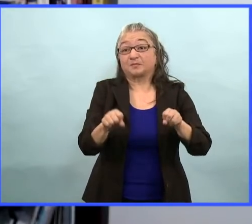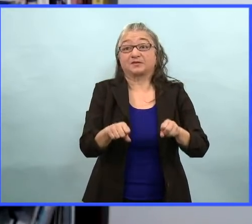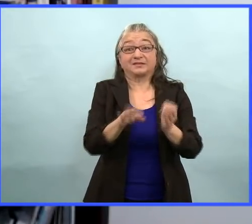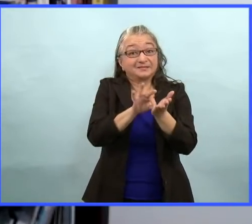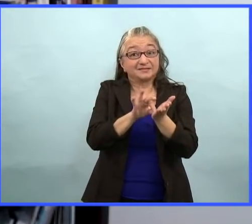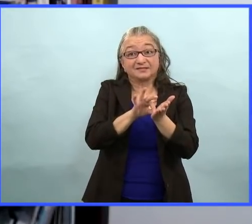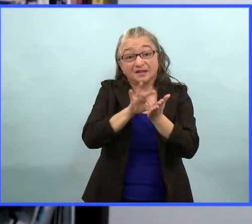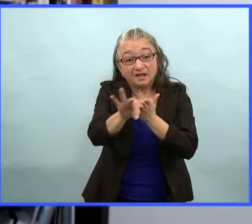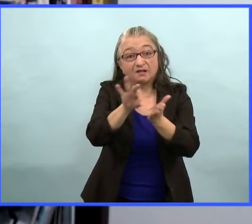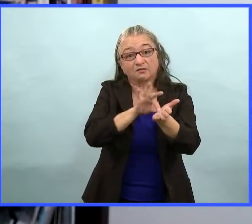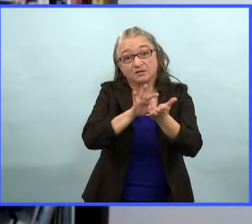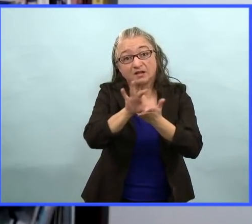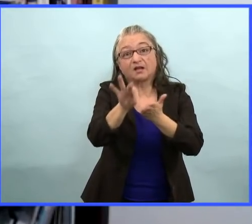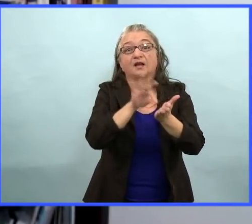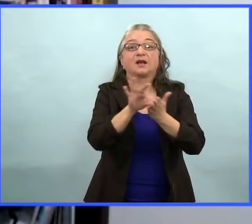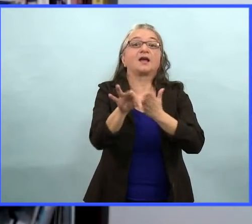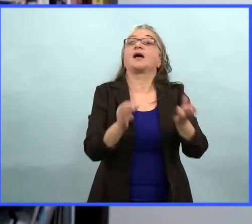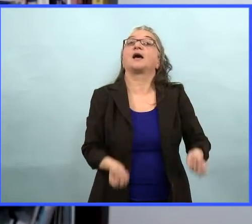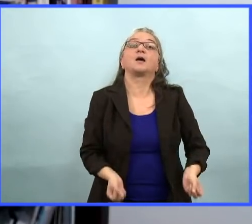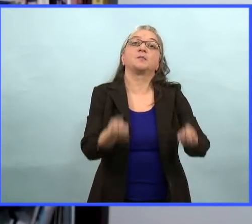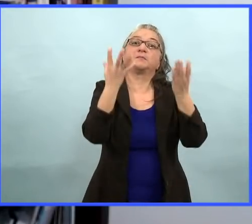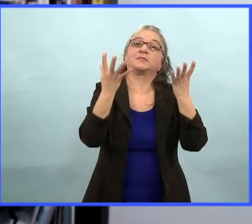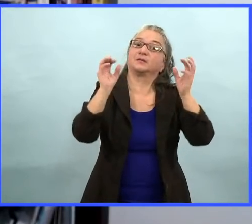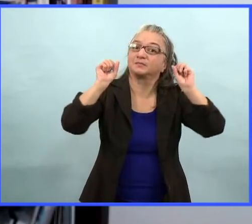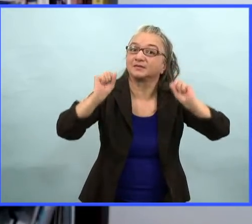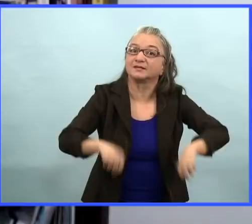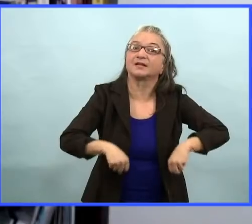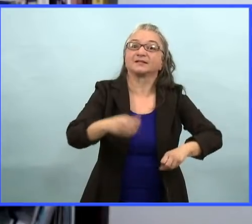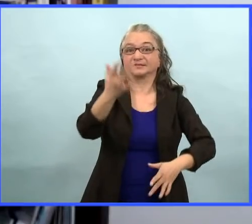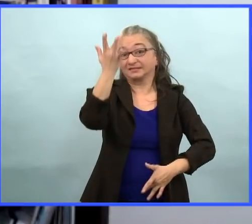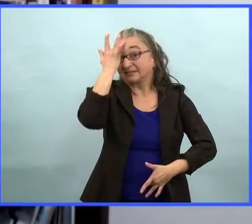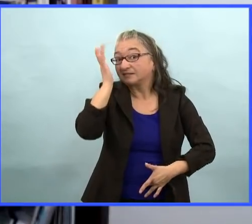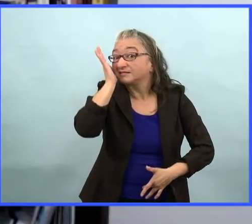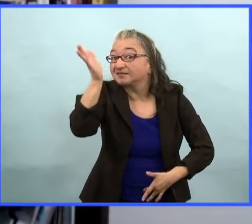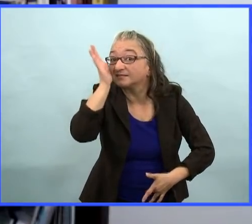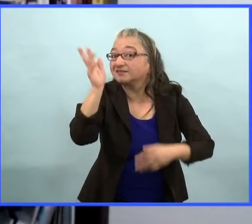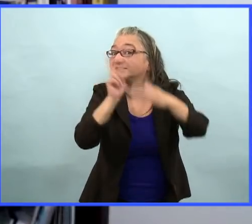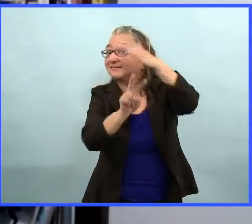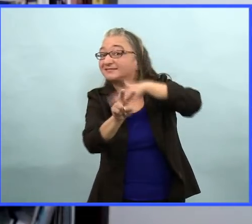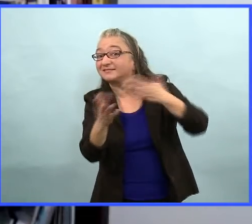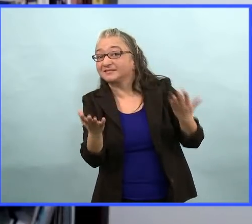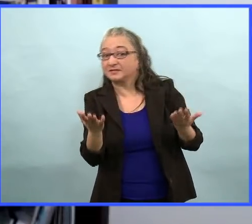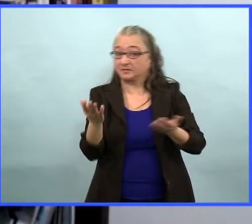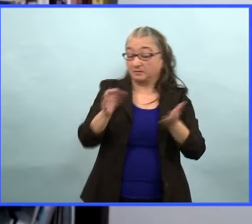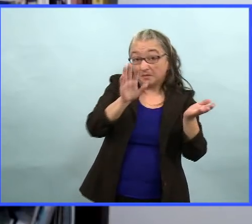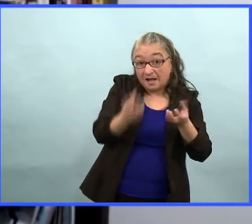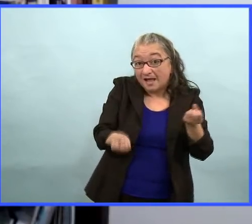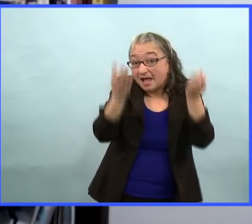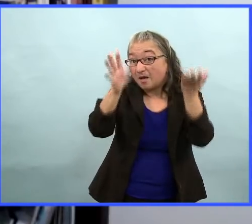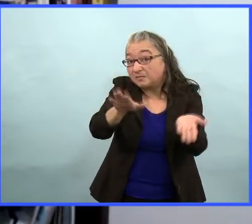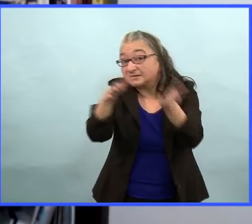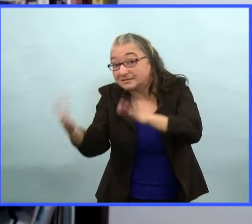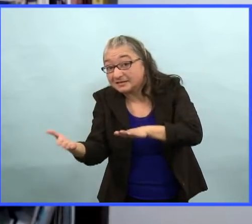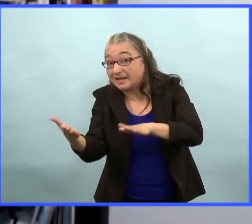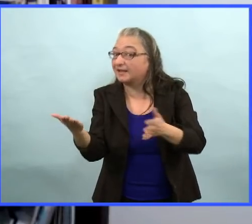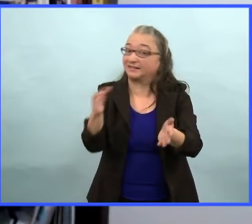have prevented but the positive effects of your decision to get vaccinated are all around us